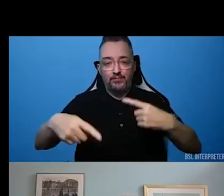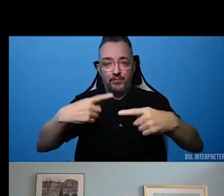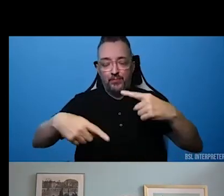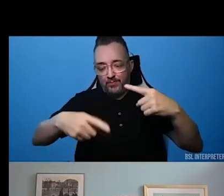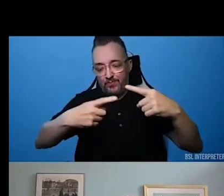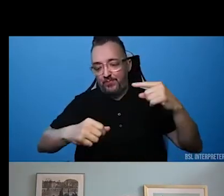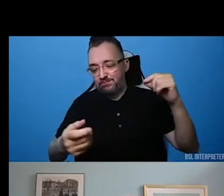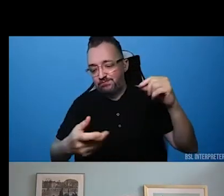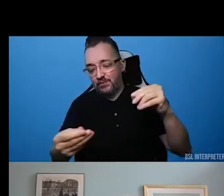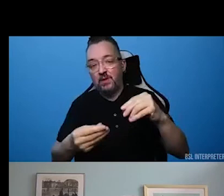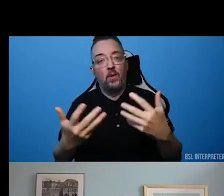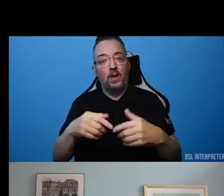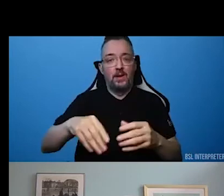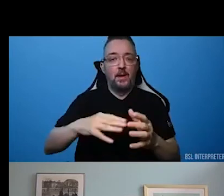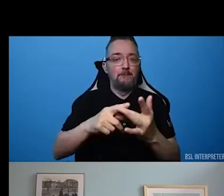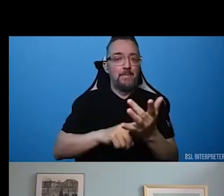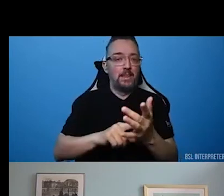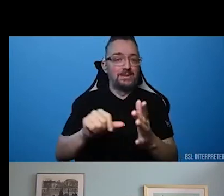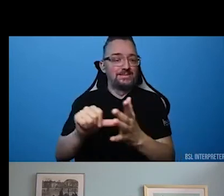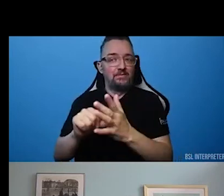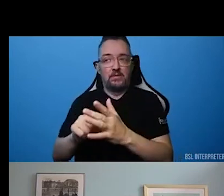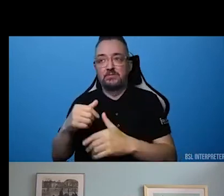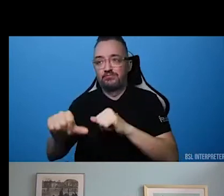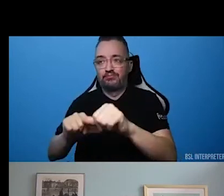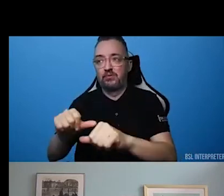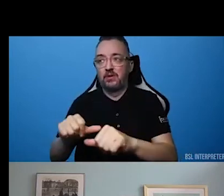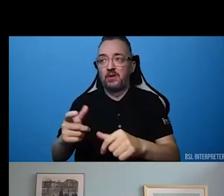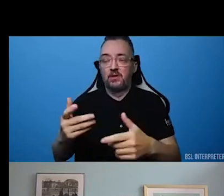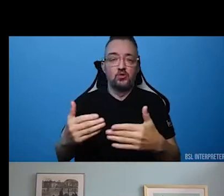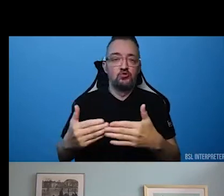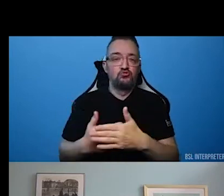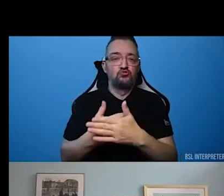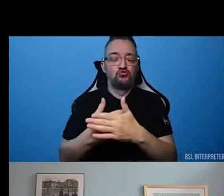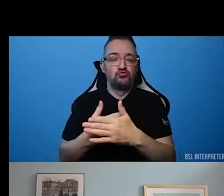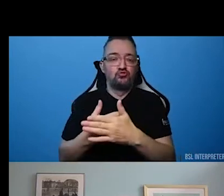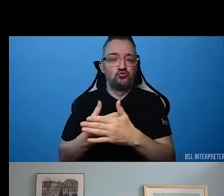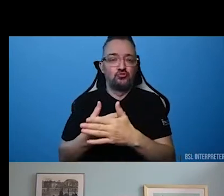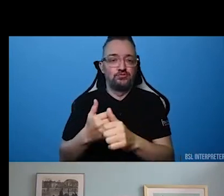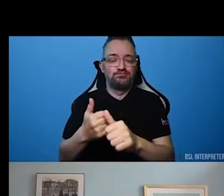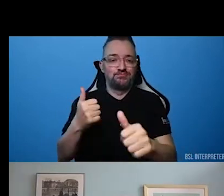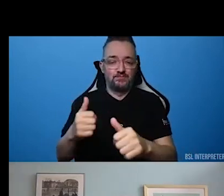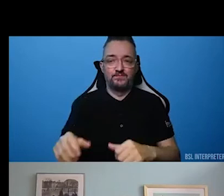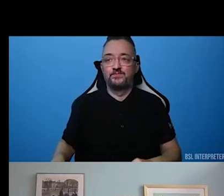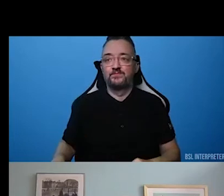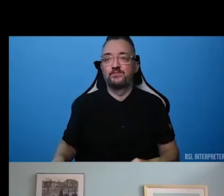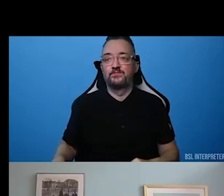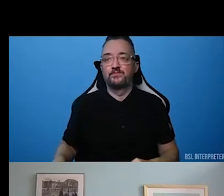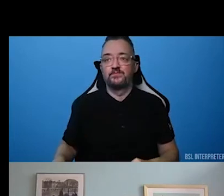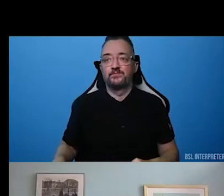in difficult mill conditions as part of a new industrial proletariat. For myself I think the textiles really gave rise